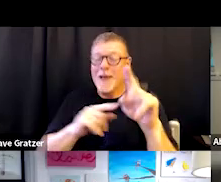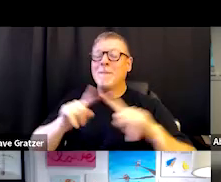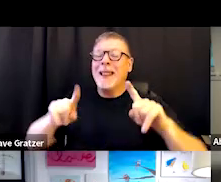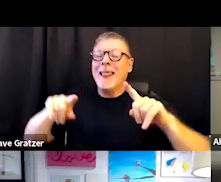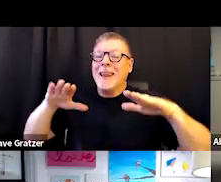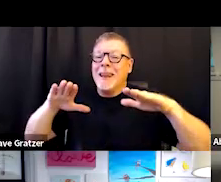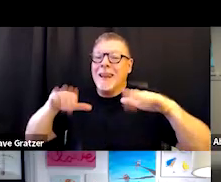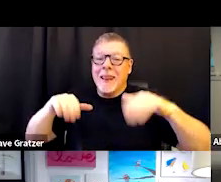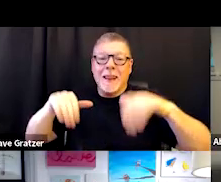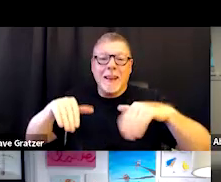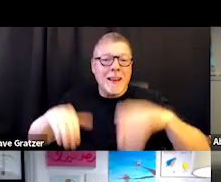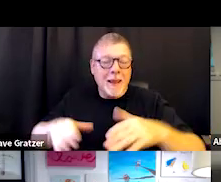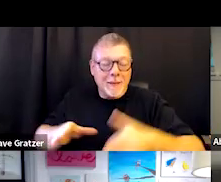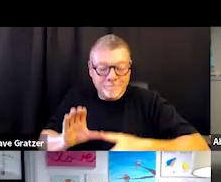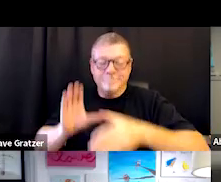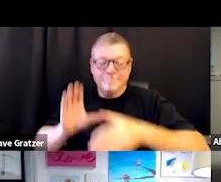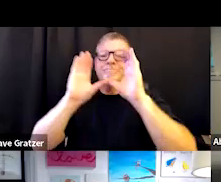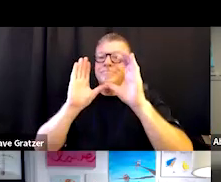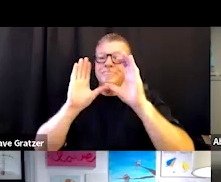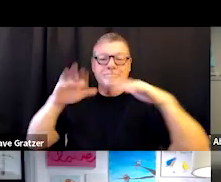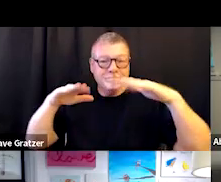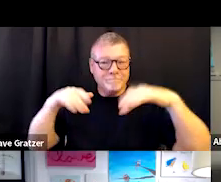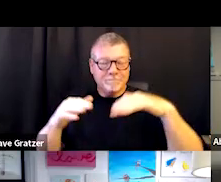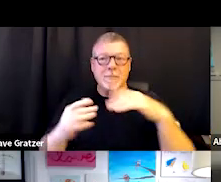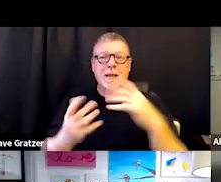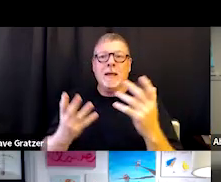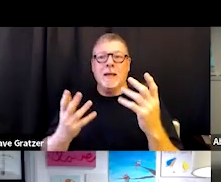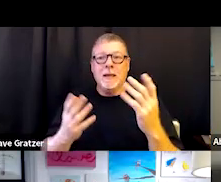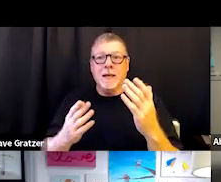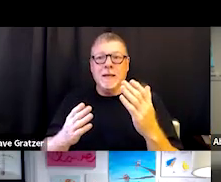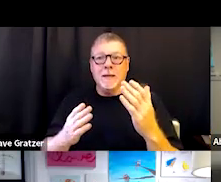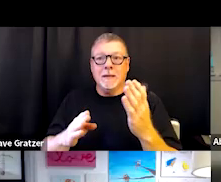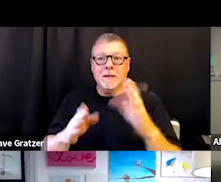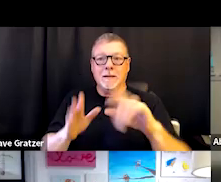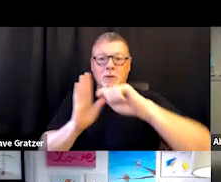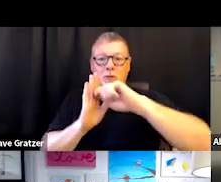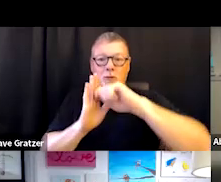the SOAR Online Course before the practice case was turned off for new submissions.